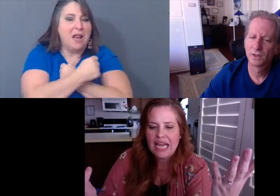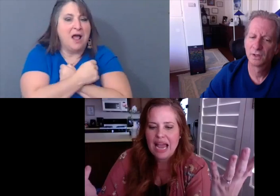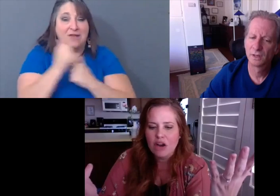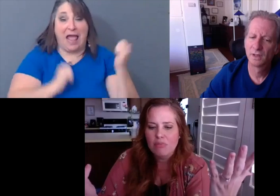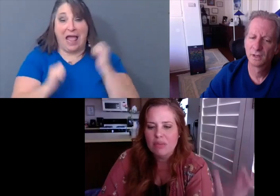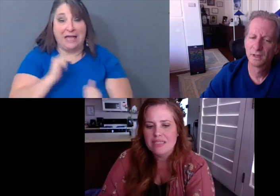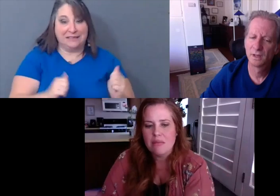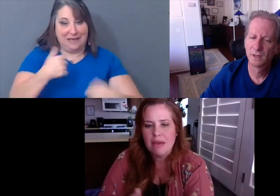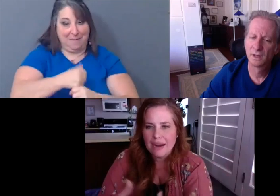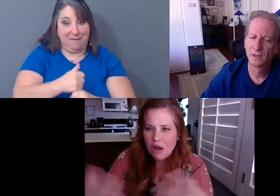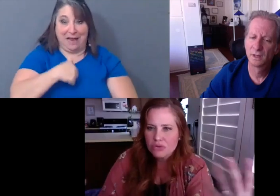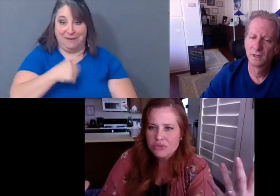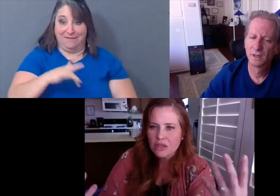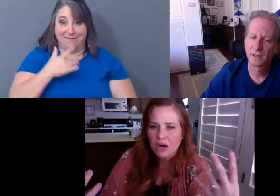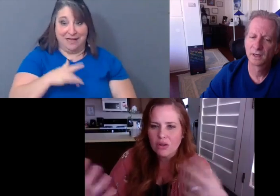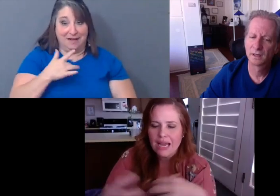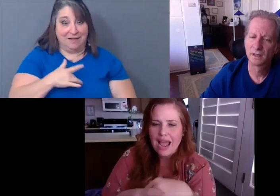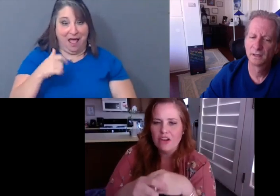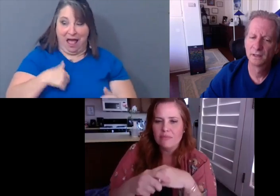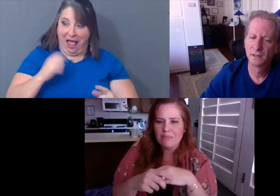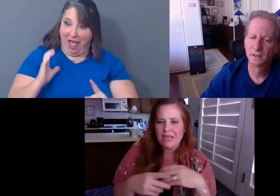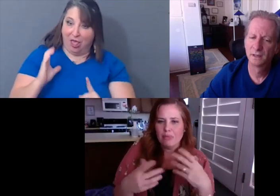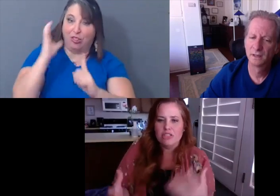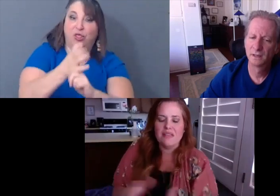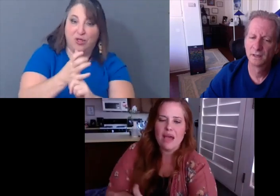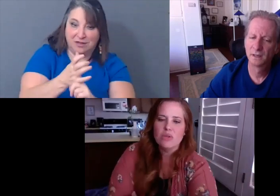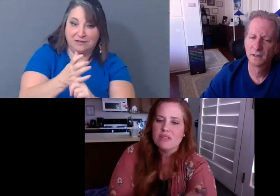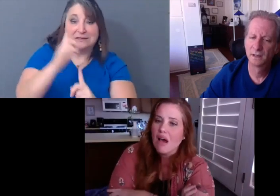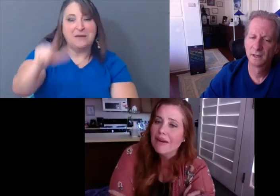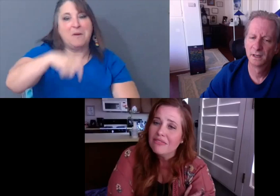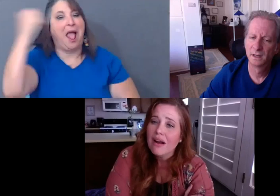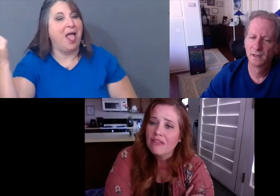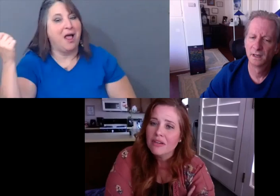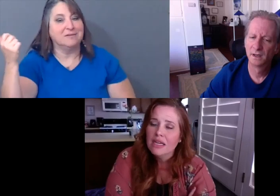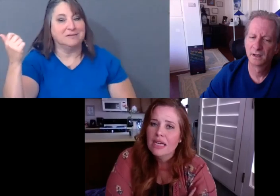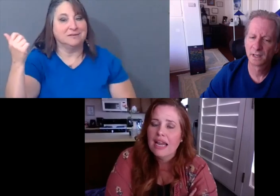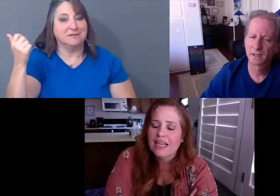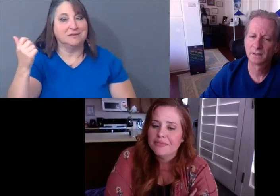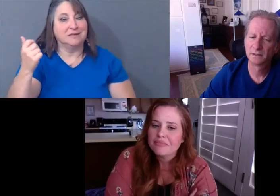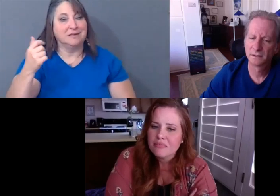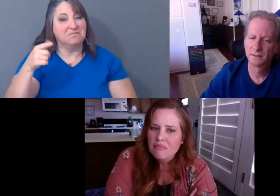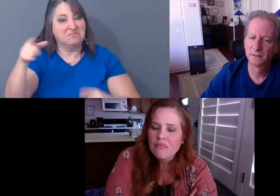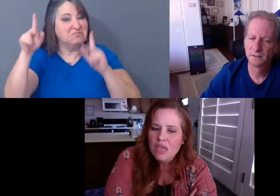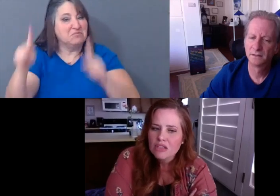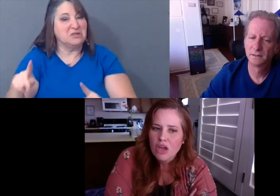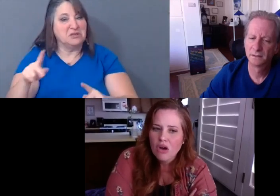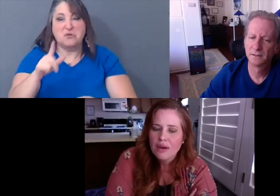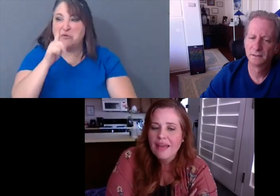like I could be somebody else, you know? Like I could be a person that was not made fun of. And so, yeah.